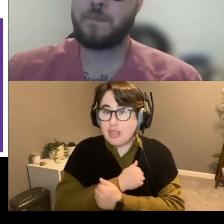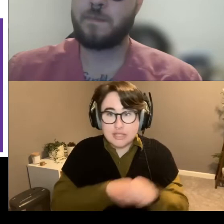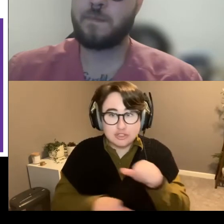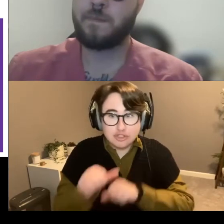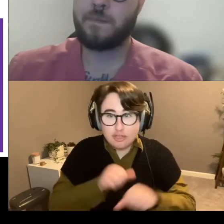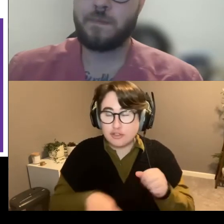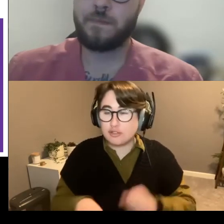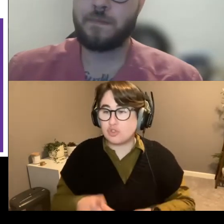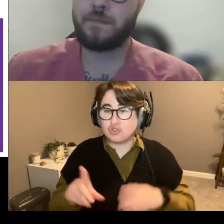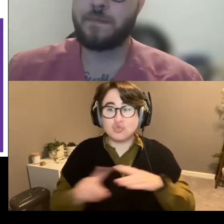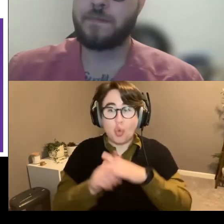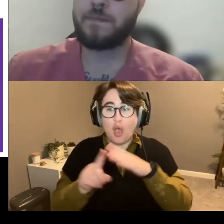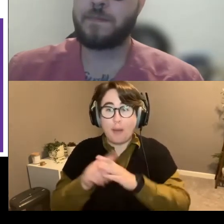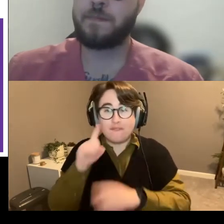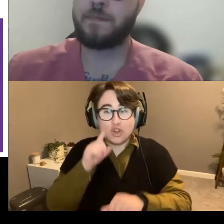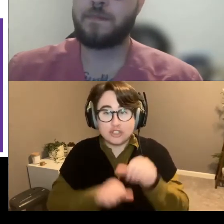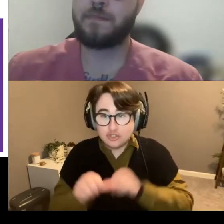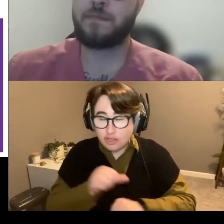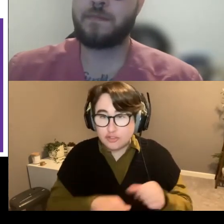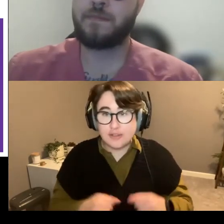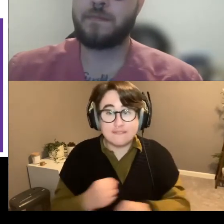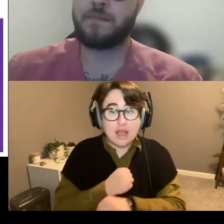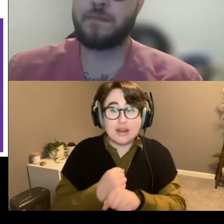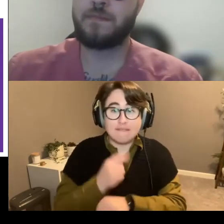showing up for one another, fighting for each other,